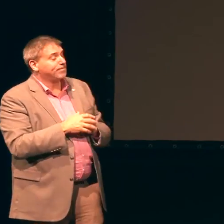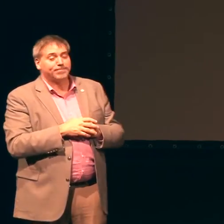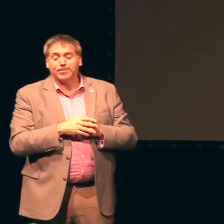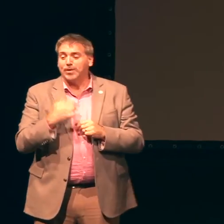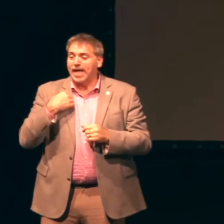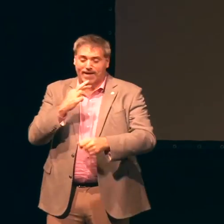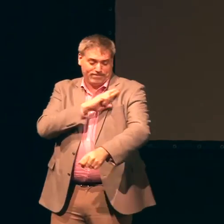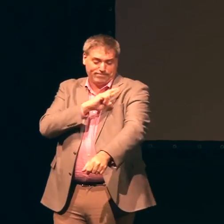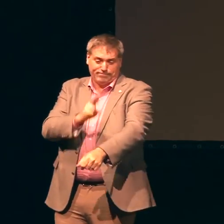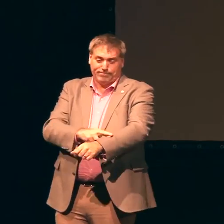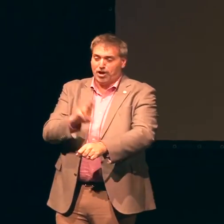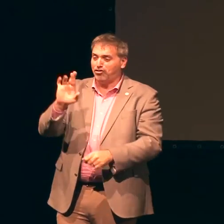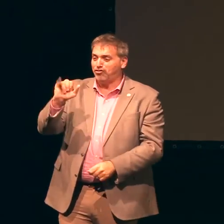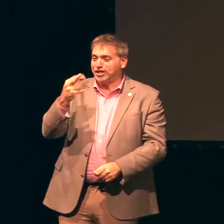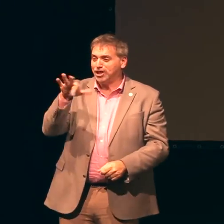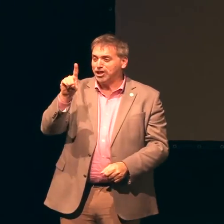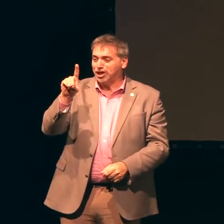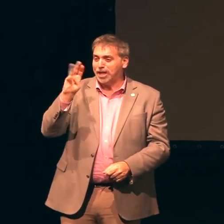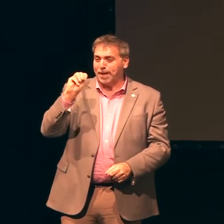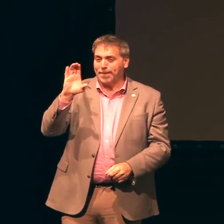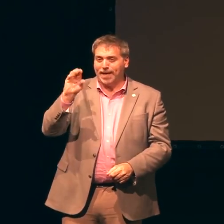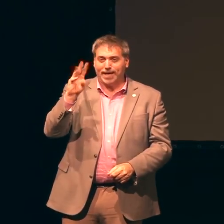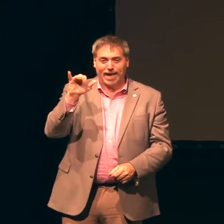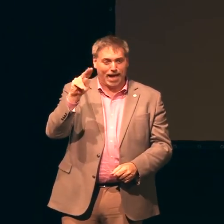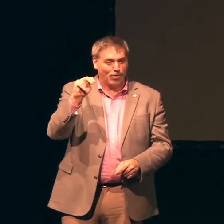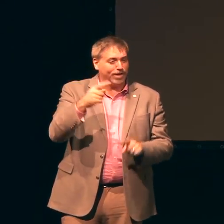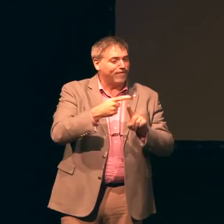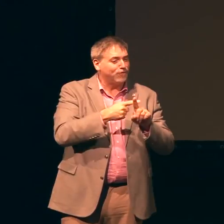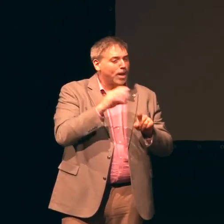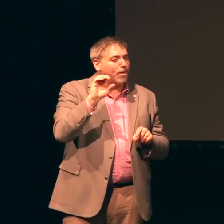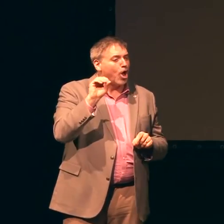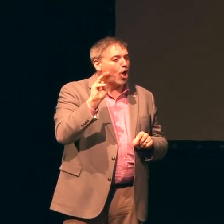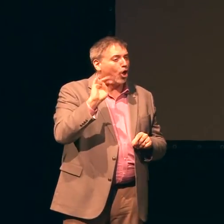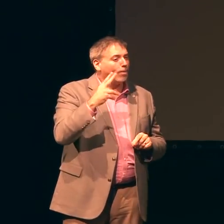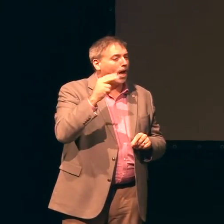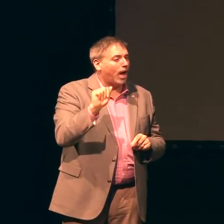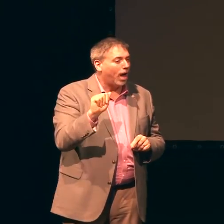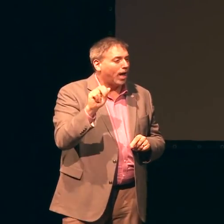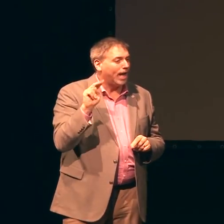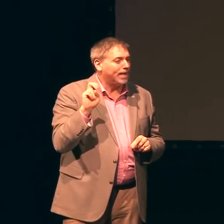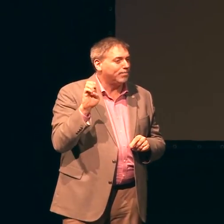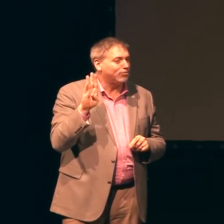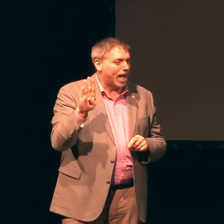the middle there, we have Richard McCowin and